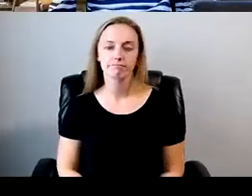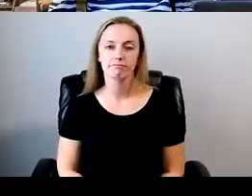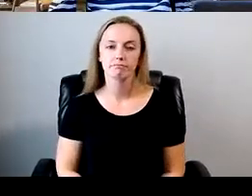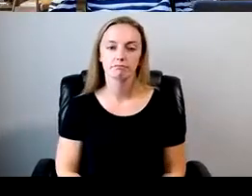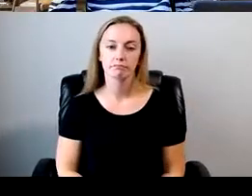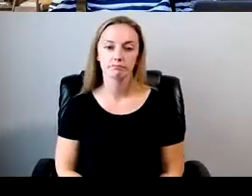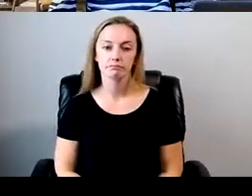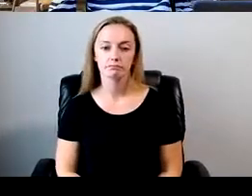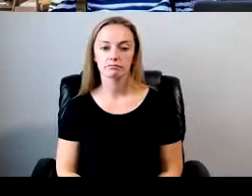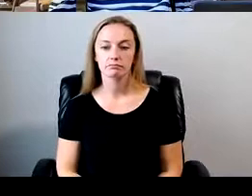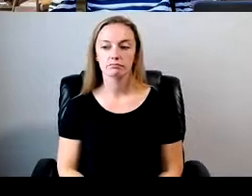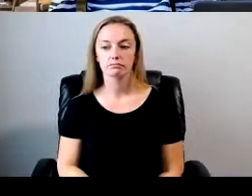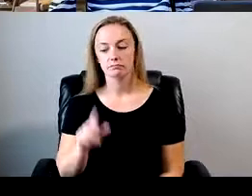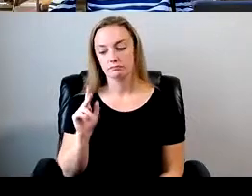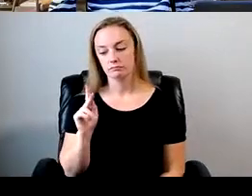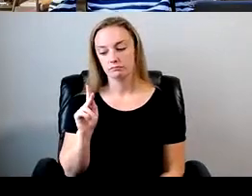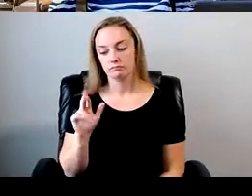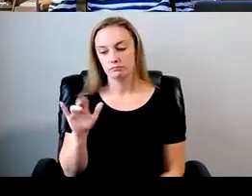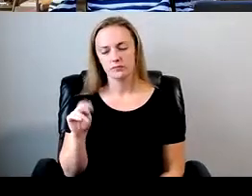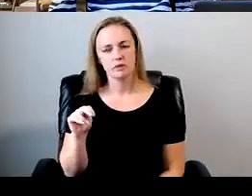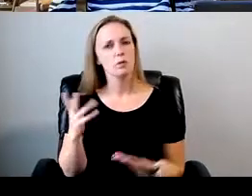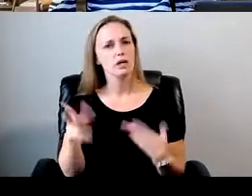[Kirsten] What support is there for helping people deal with trauma?